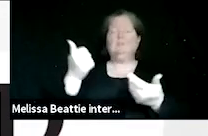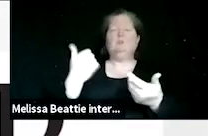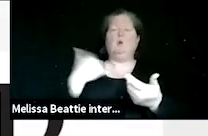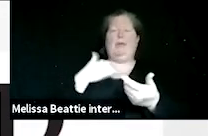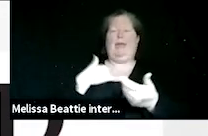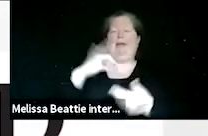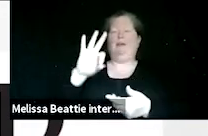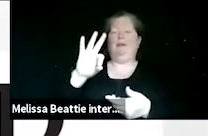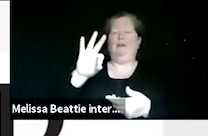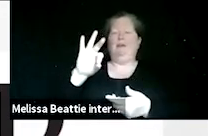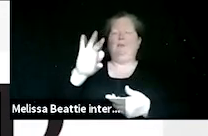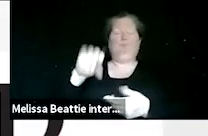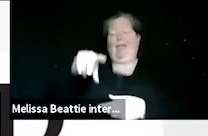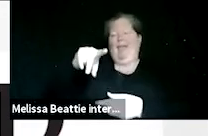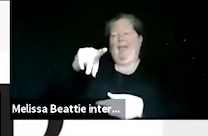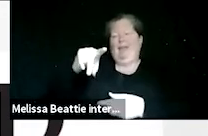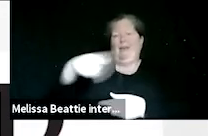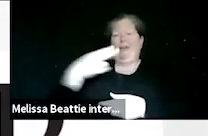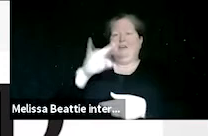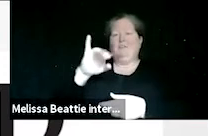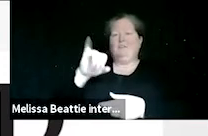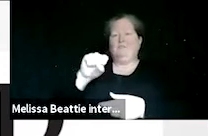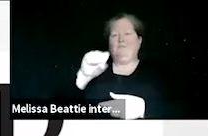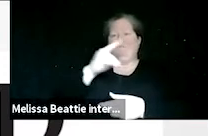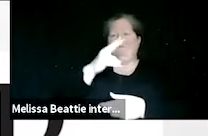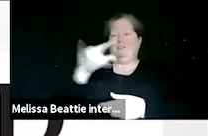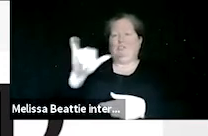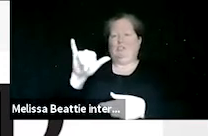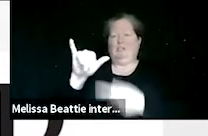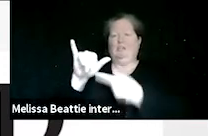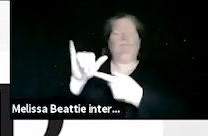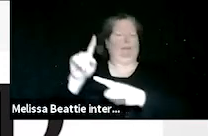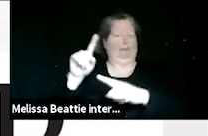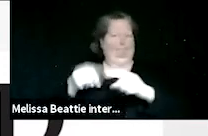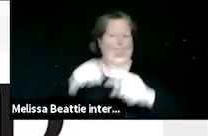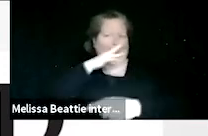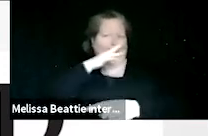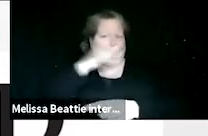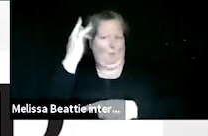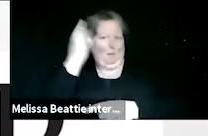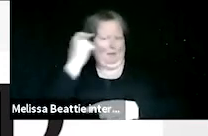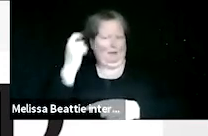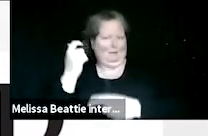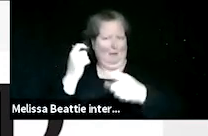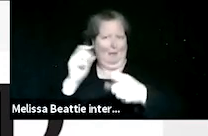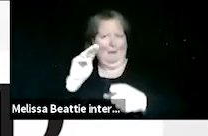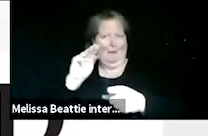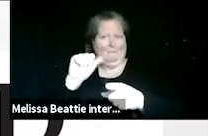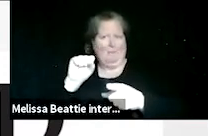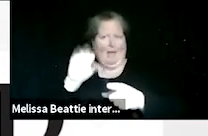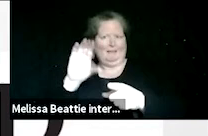it's a mascot mascot, so to speak, but handing out cards about fishing. Ben Woelk: Also have a picture here where this wanted